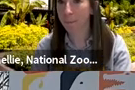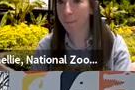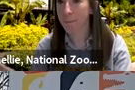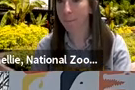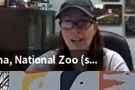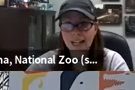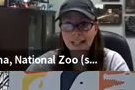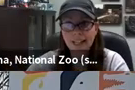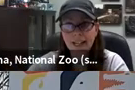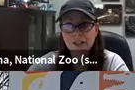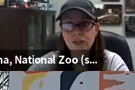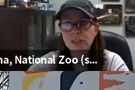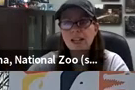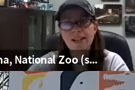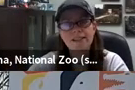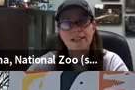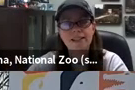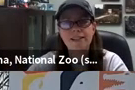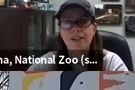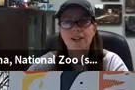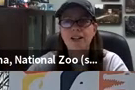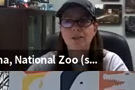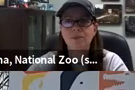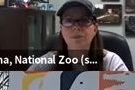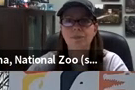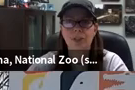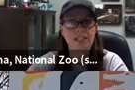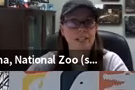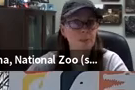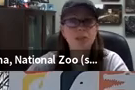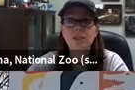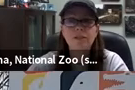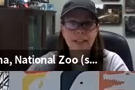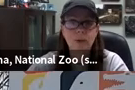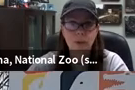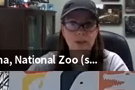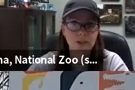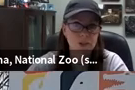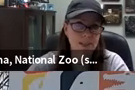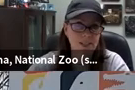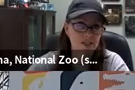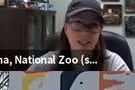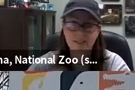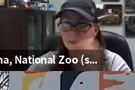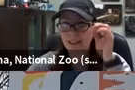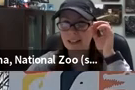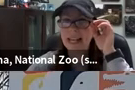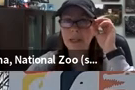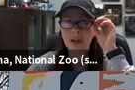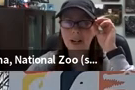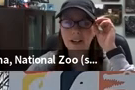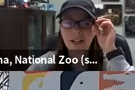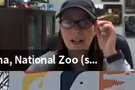[Tina] Well I do a lot of things that are pretty typical of any horticulture